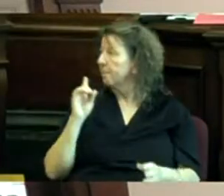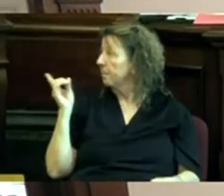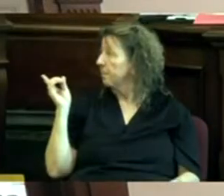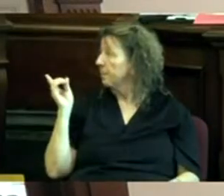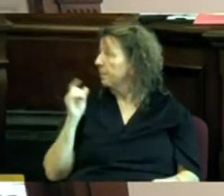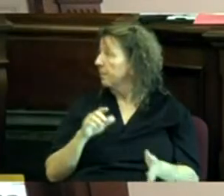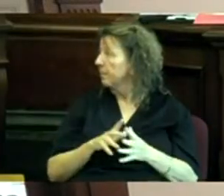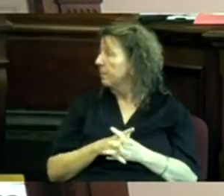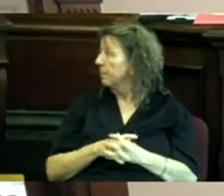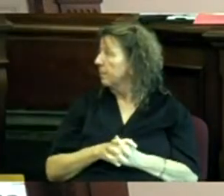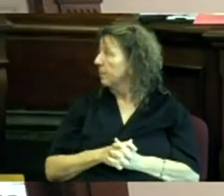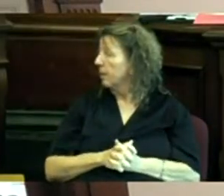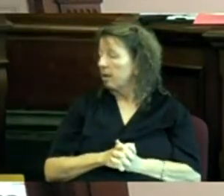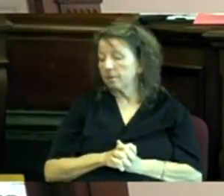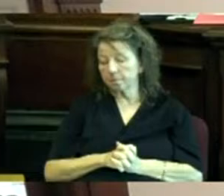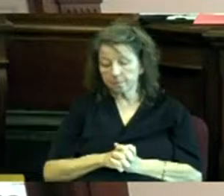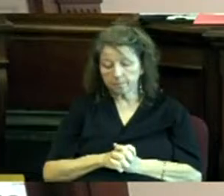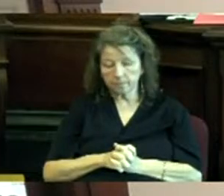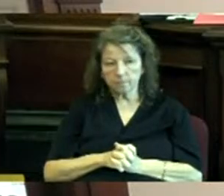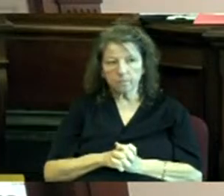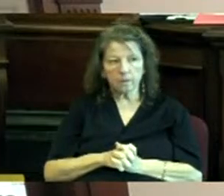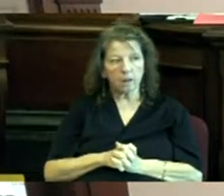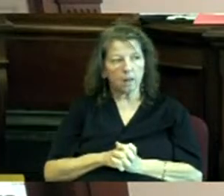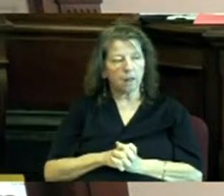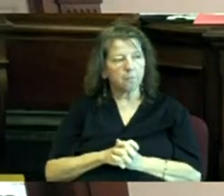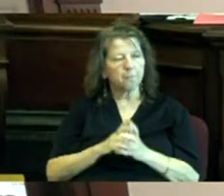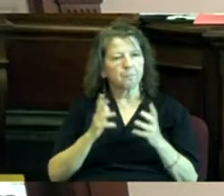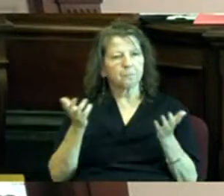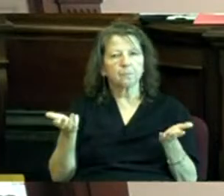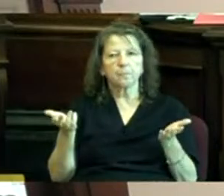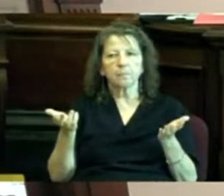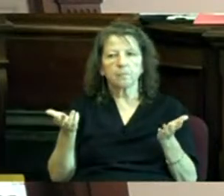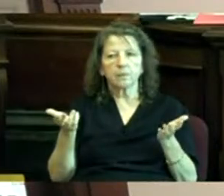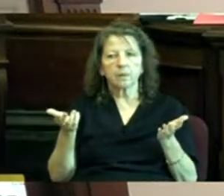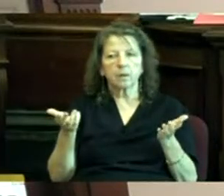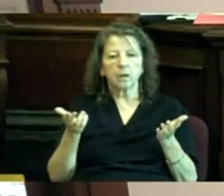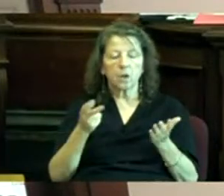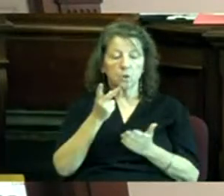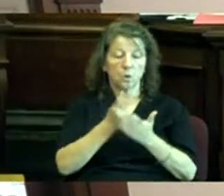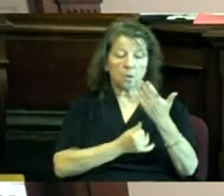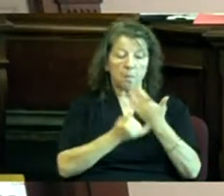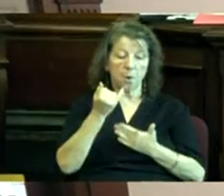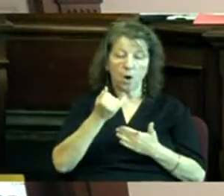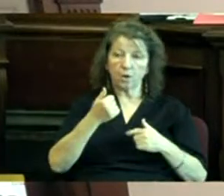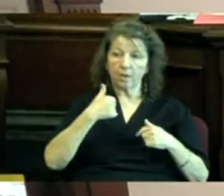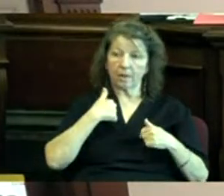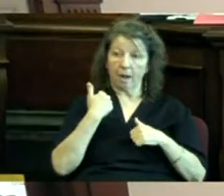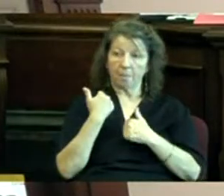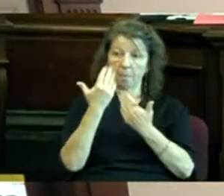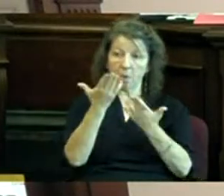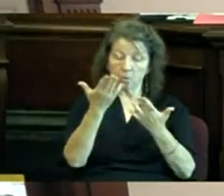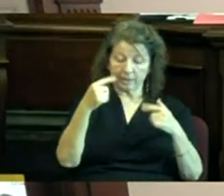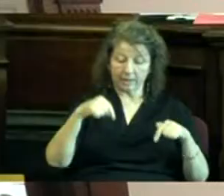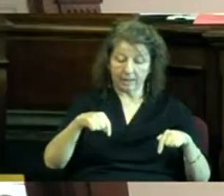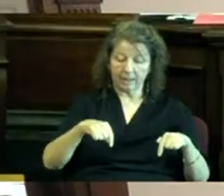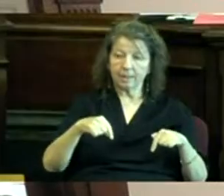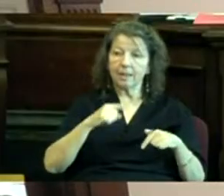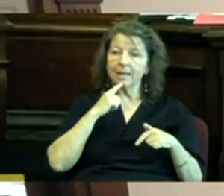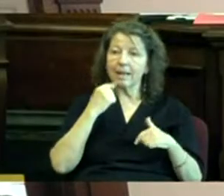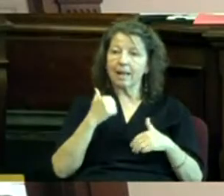nothing for our community. Thank